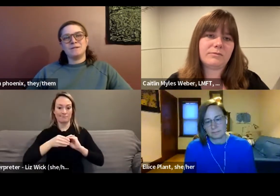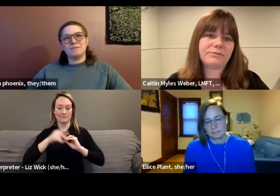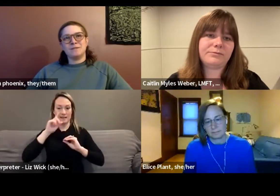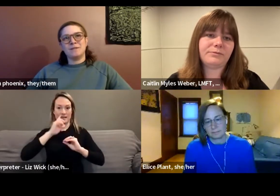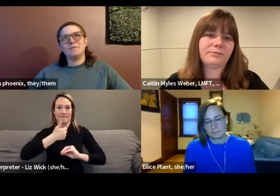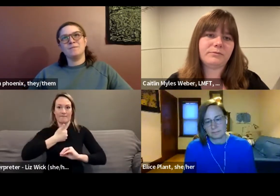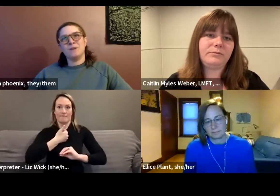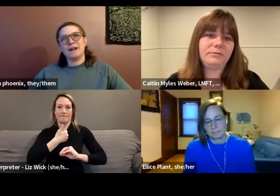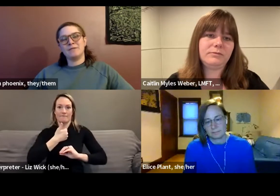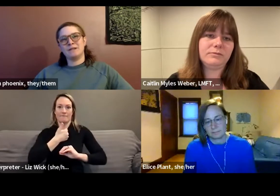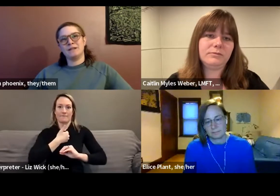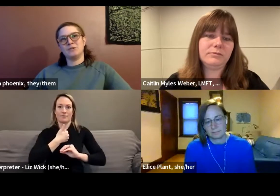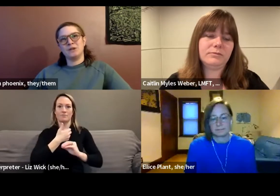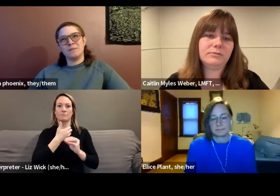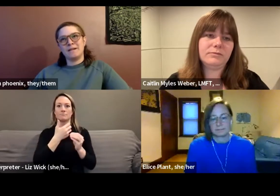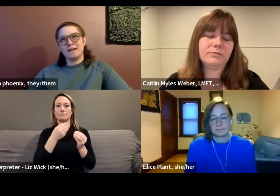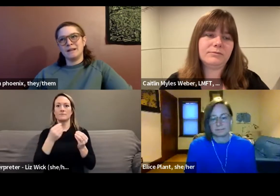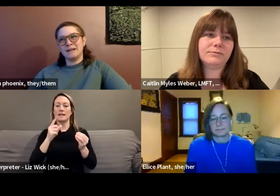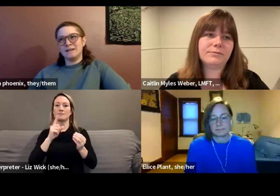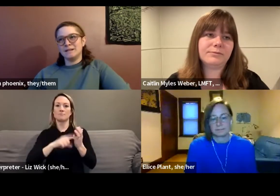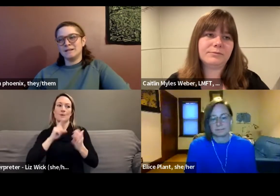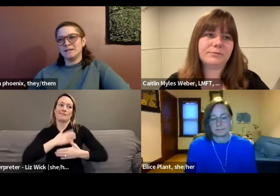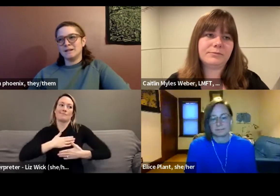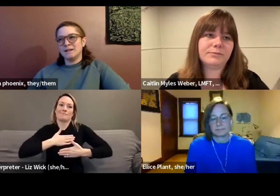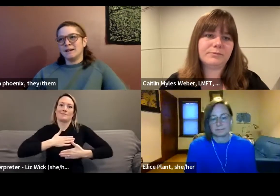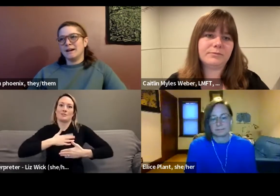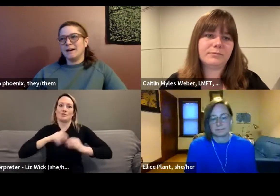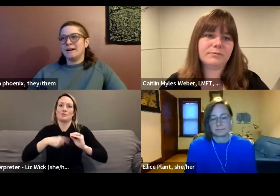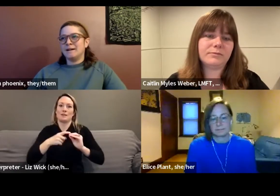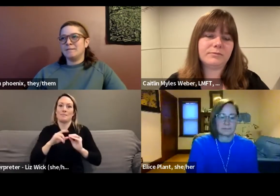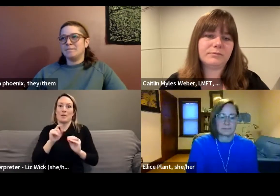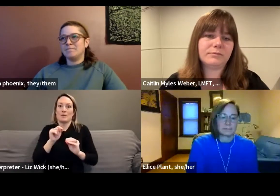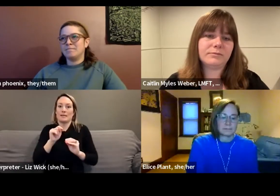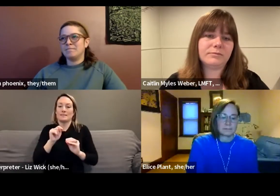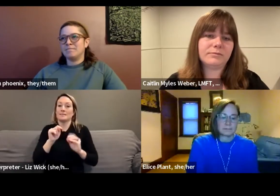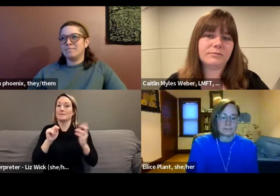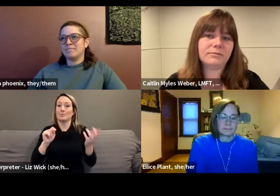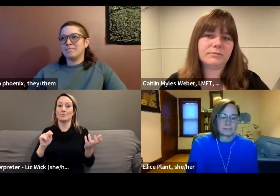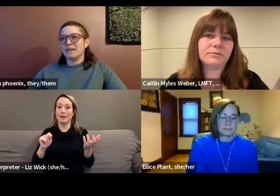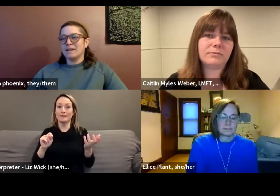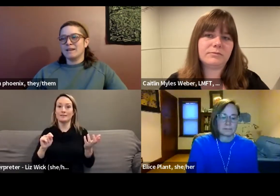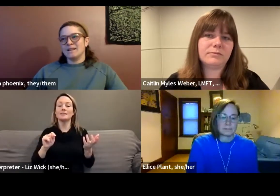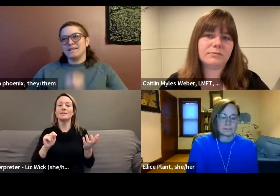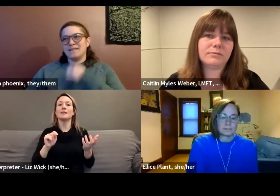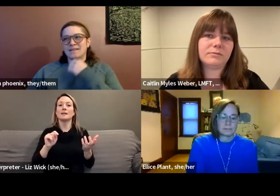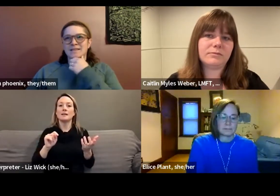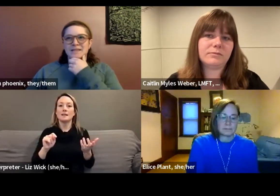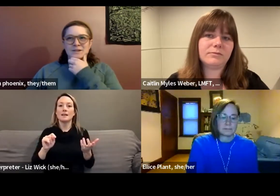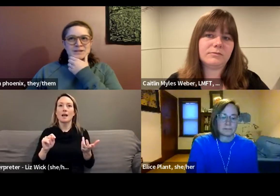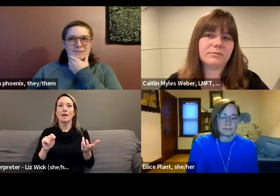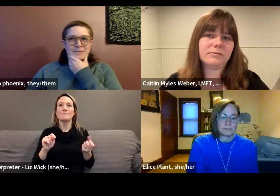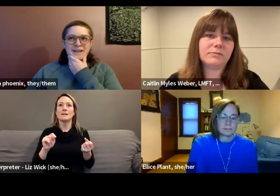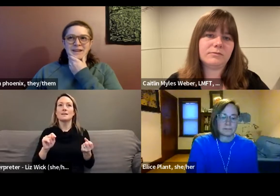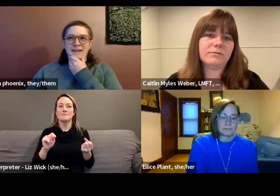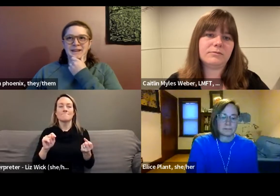and what I really enjoy about it is there's something in this profession historically